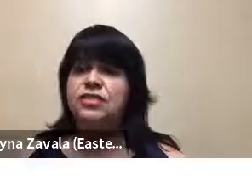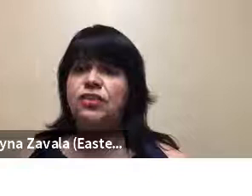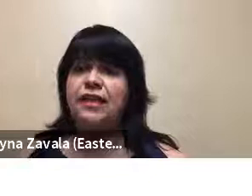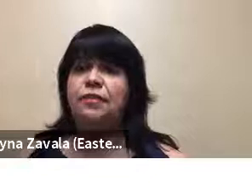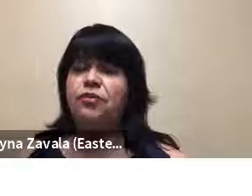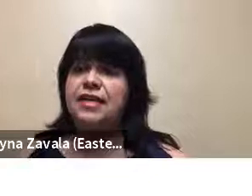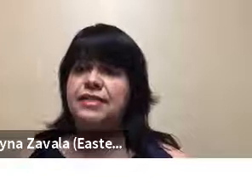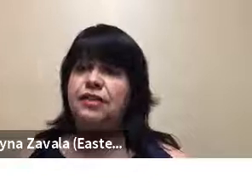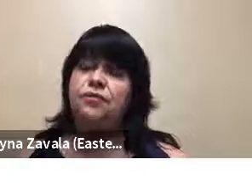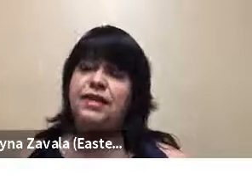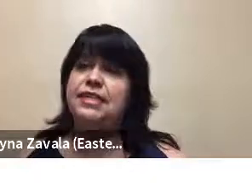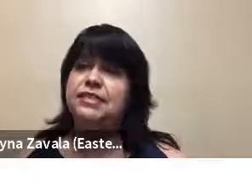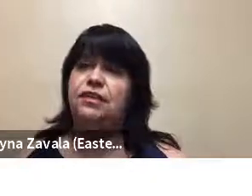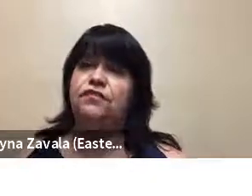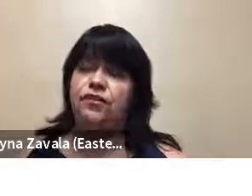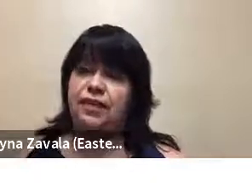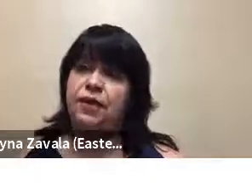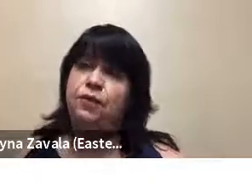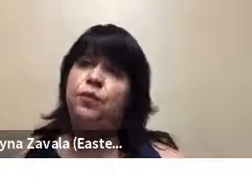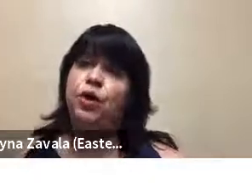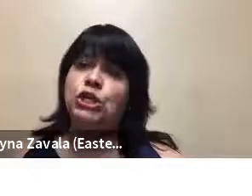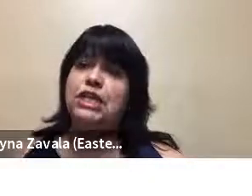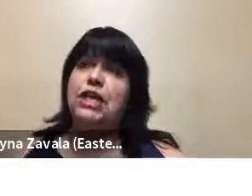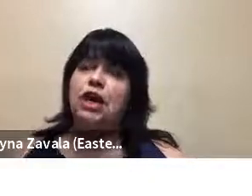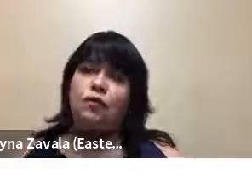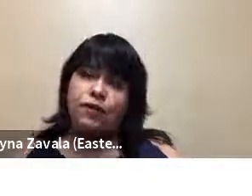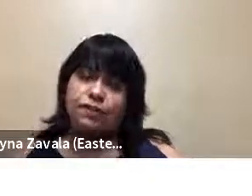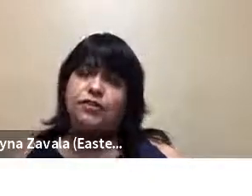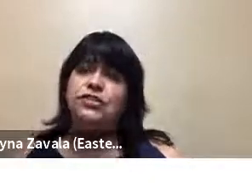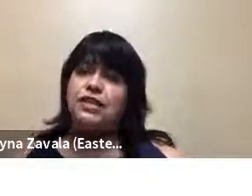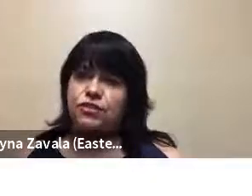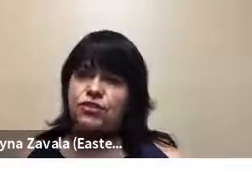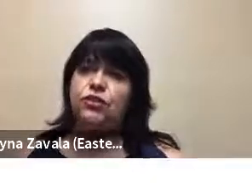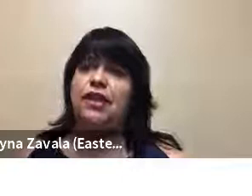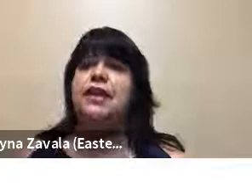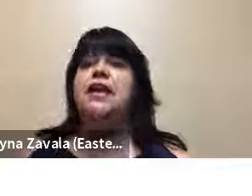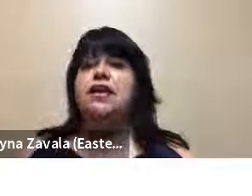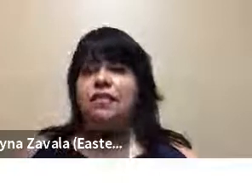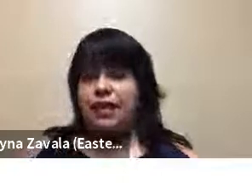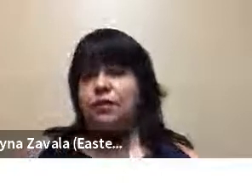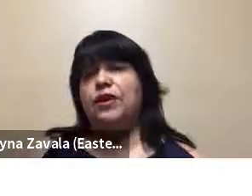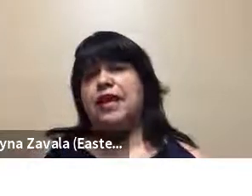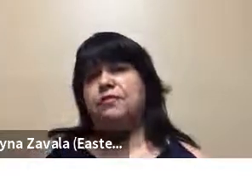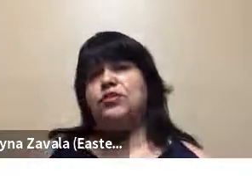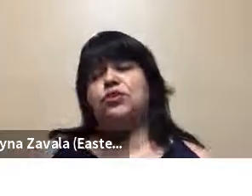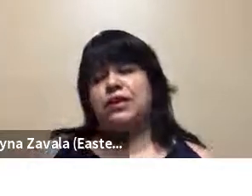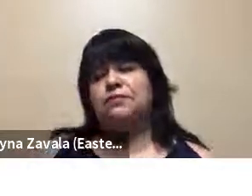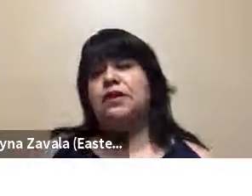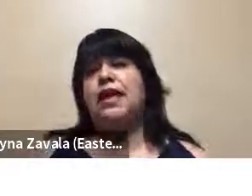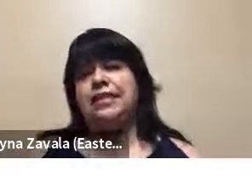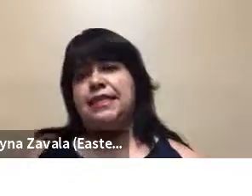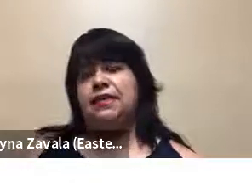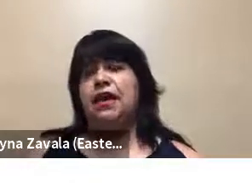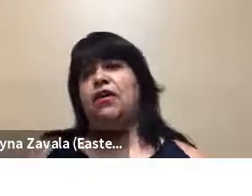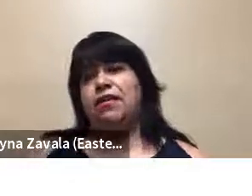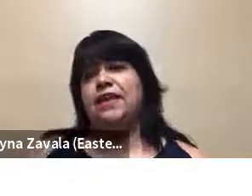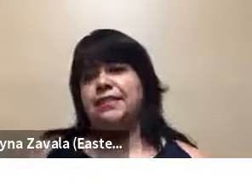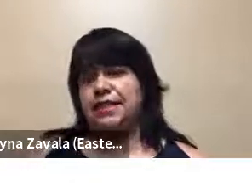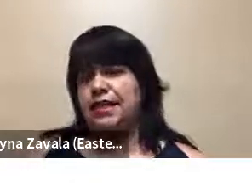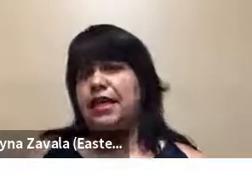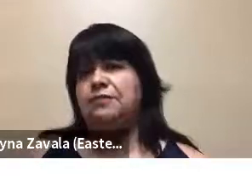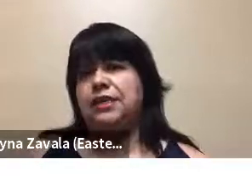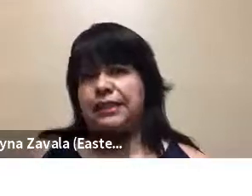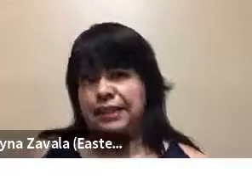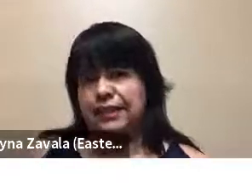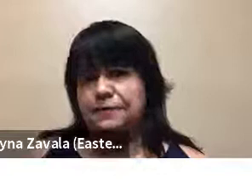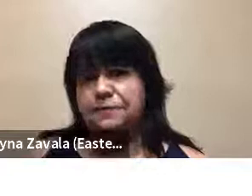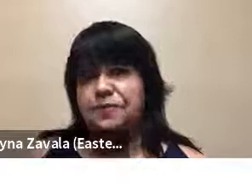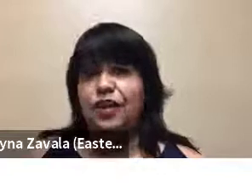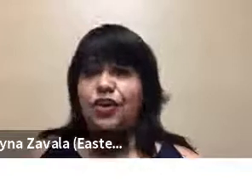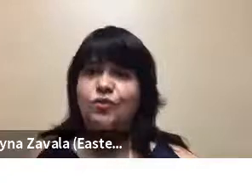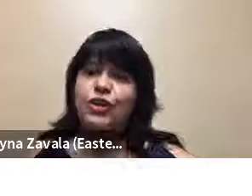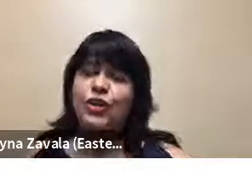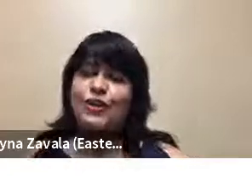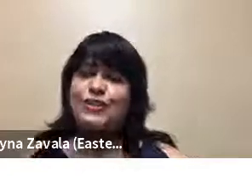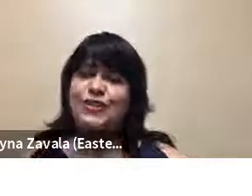Reyna Zavala (Easterseals): So that the process could be easier for them and we worked with their schedules, so that they were able to come and attend all the vaccine clinics, we also.